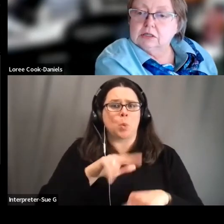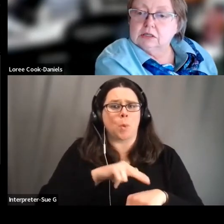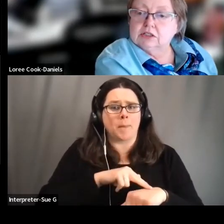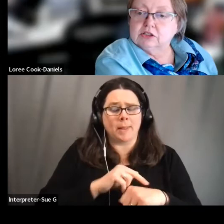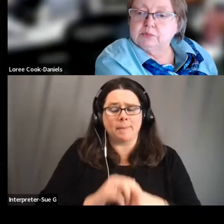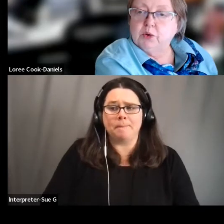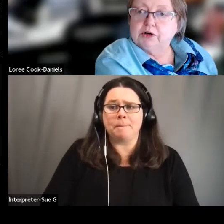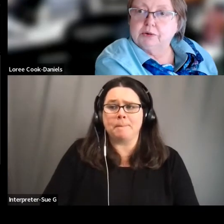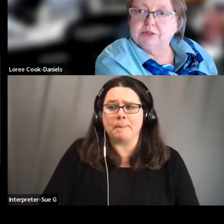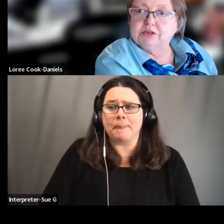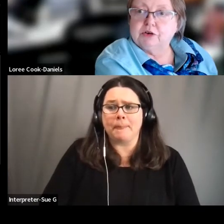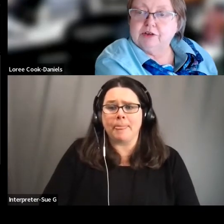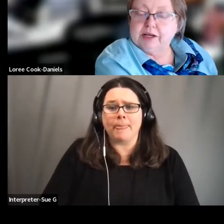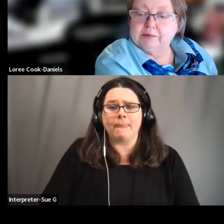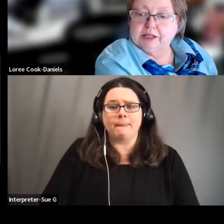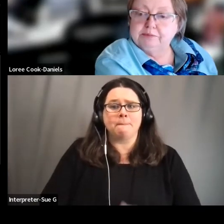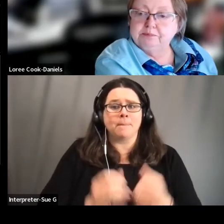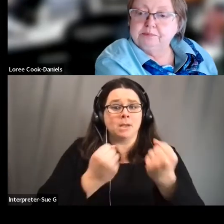Support groups for family.